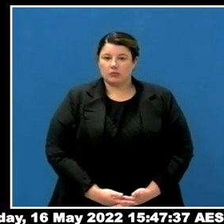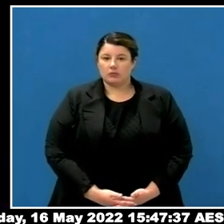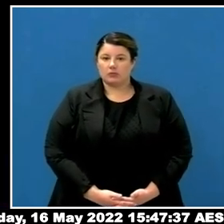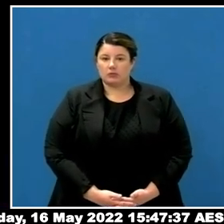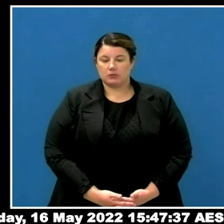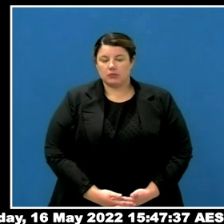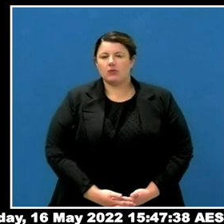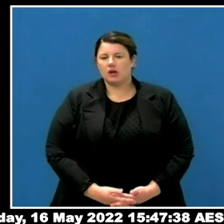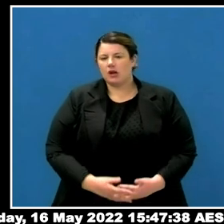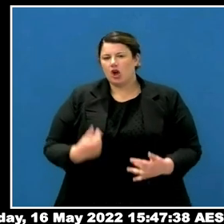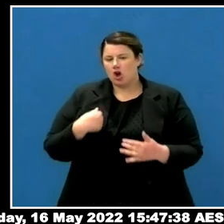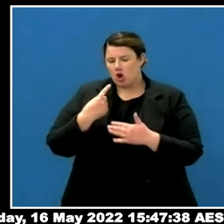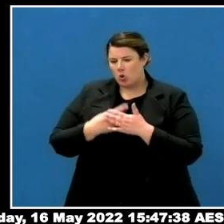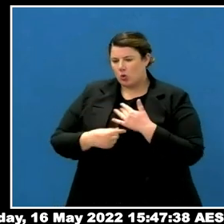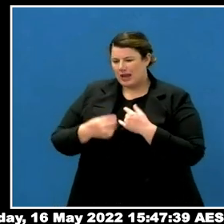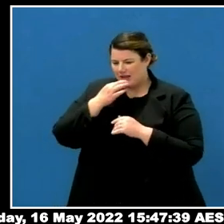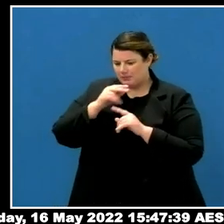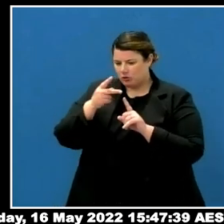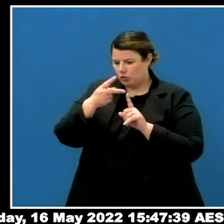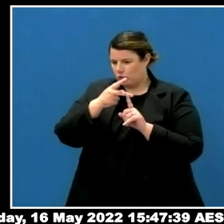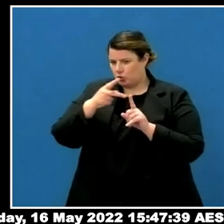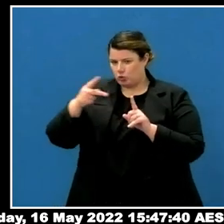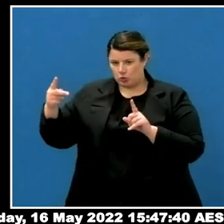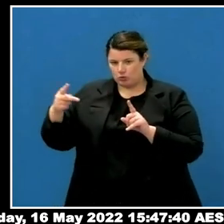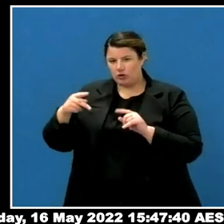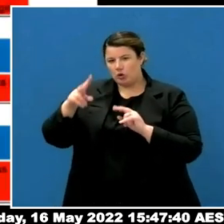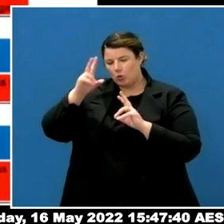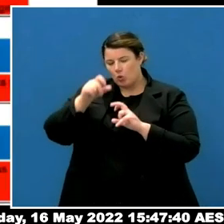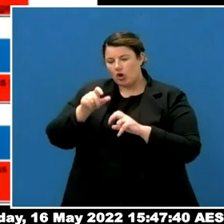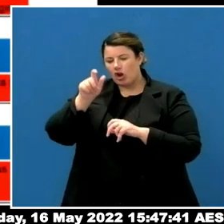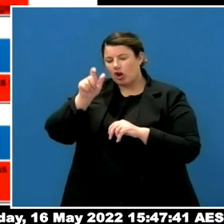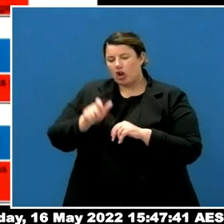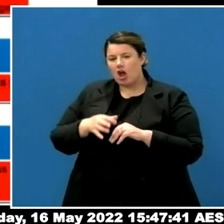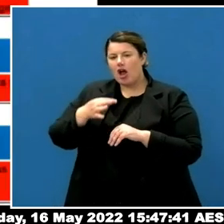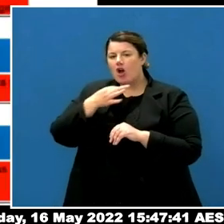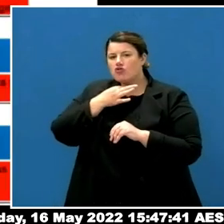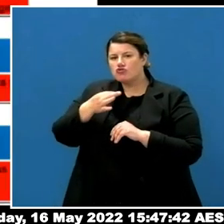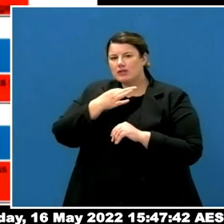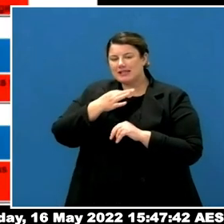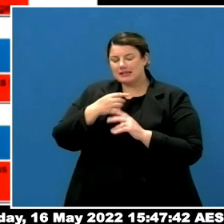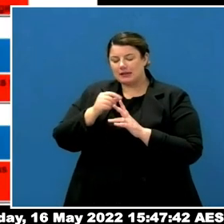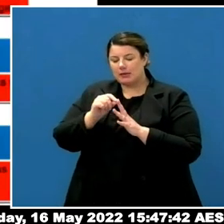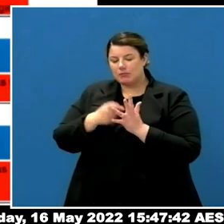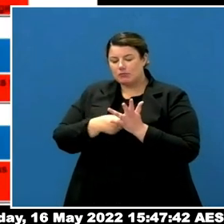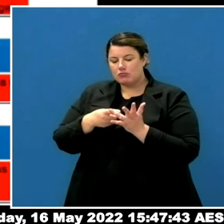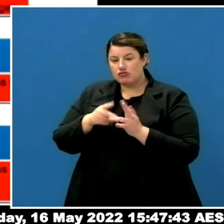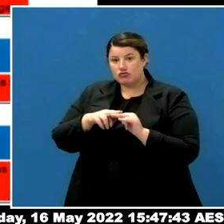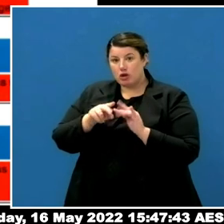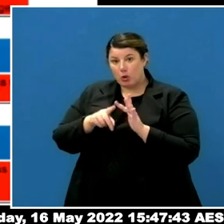So it's a Client Risk Profile Summary for Toby, environmental and social.